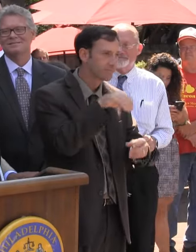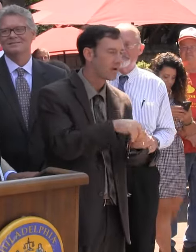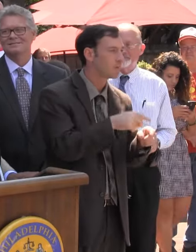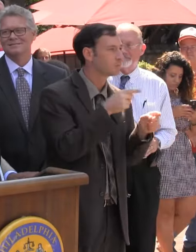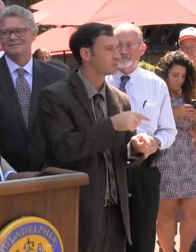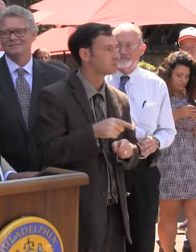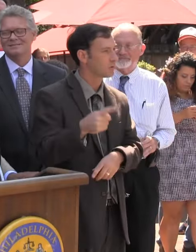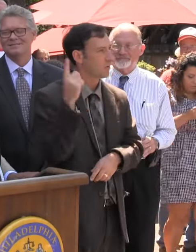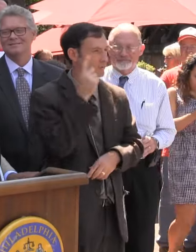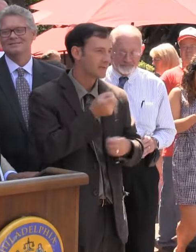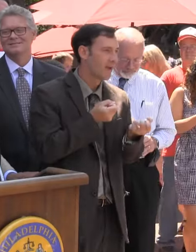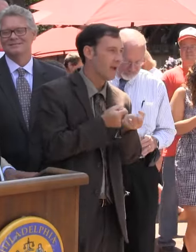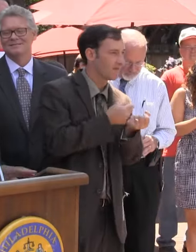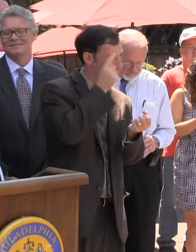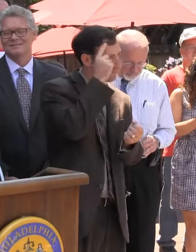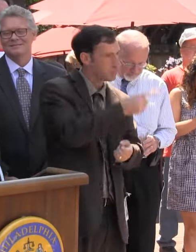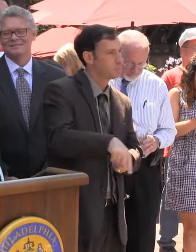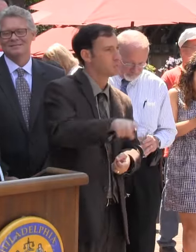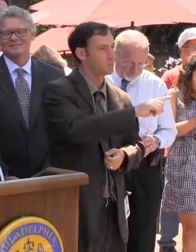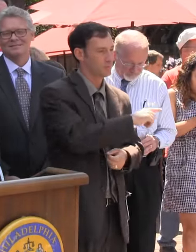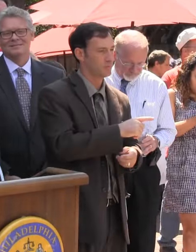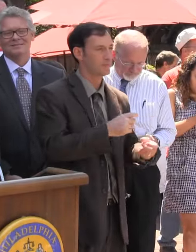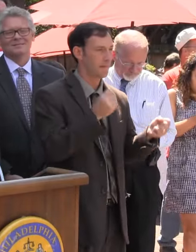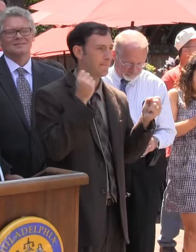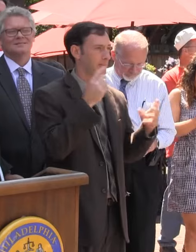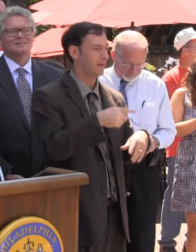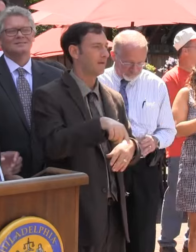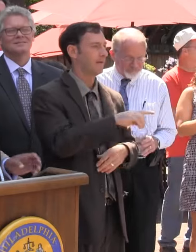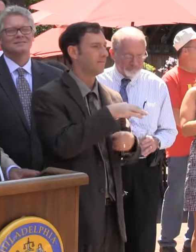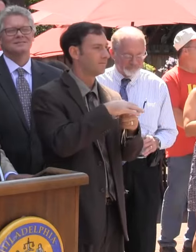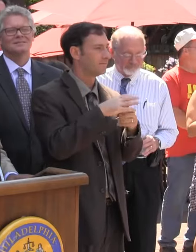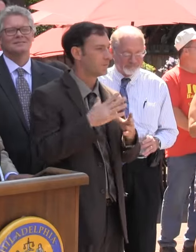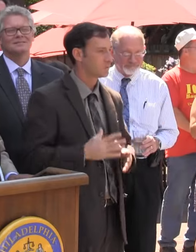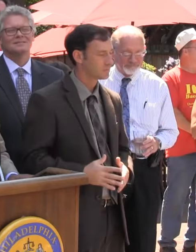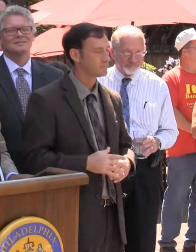and always advocating for all of you, his many many constituents. We're particularly